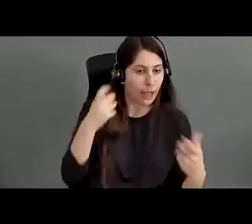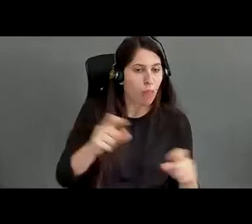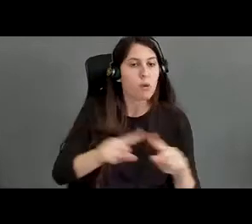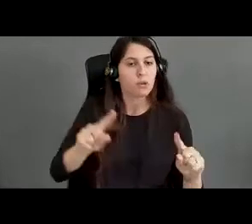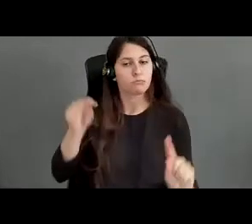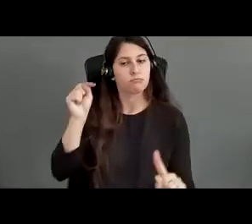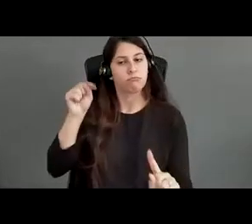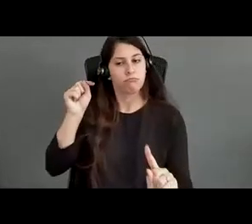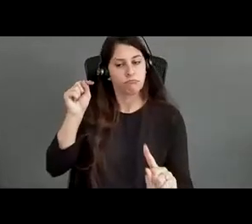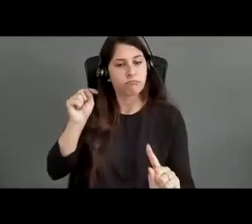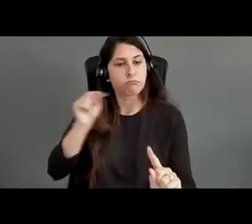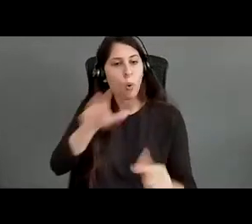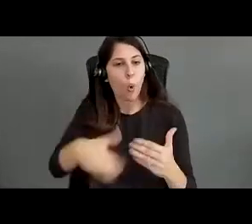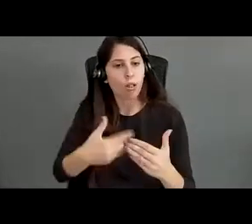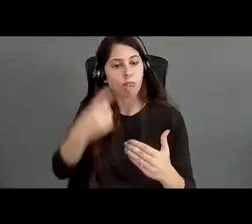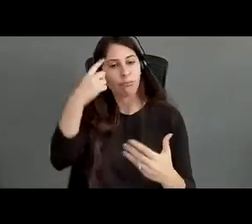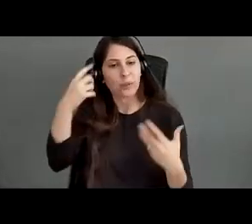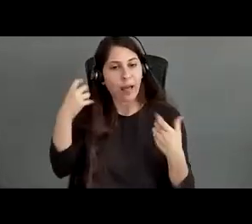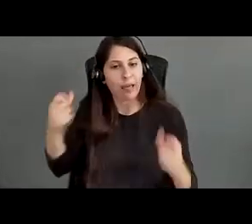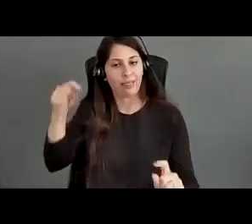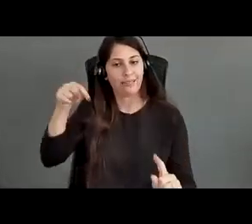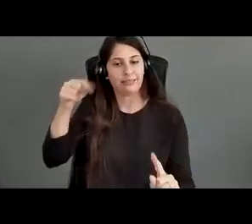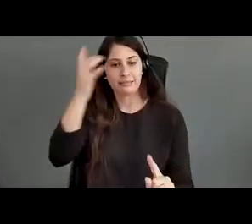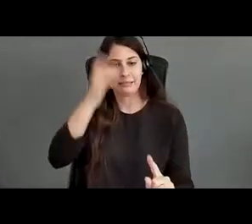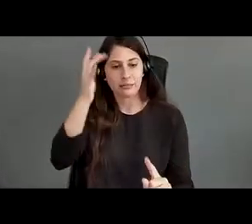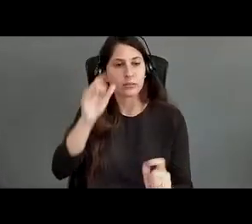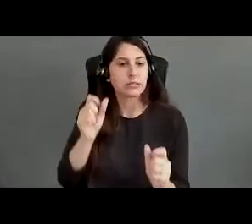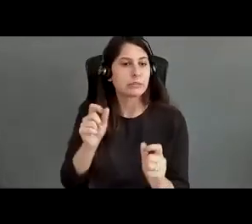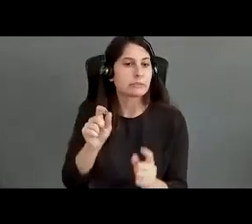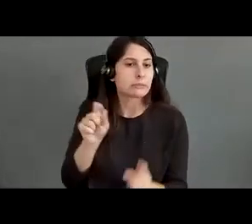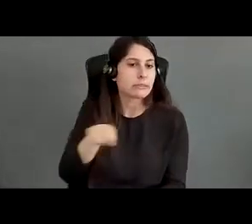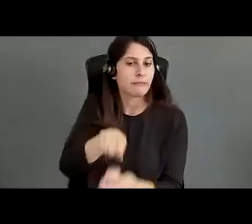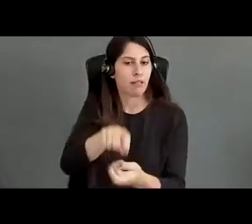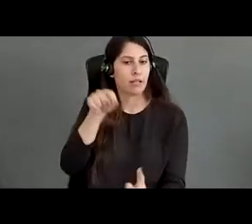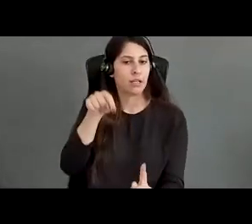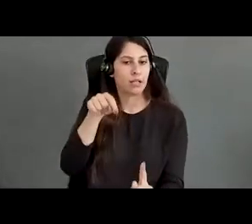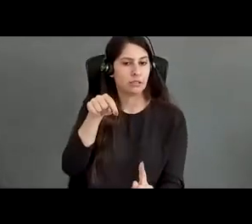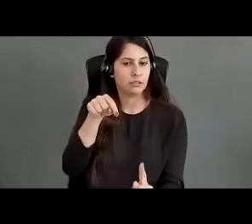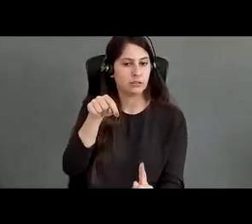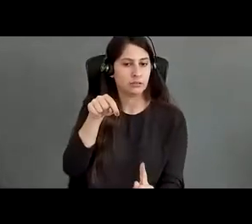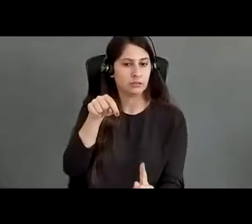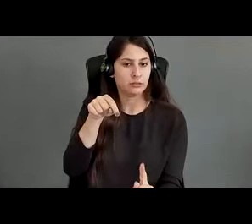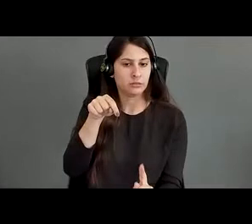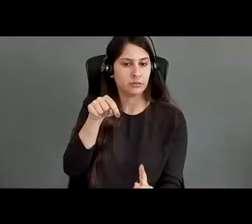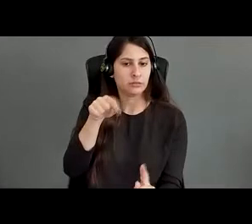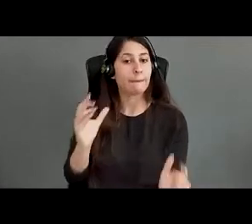but mental health conditions specifically. And there's nowhere that peer support is more helpful